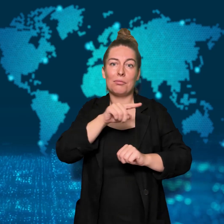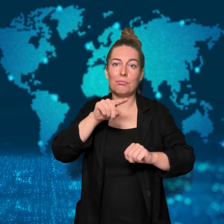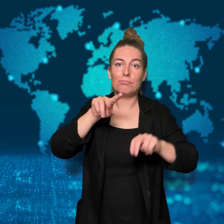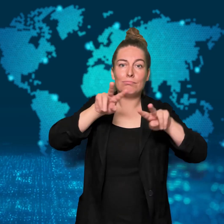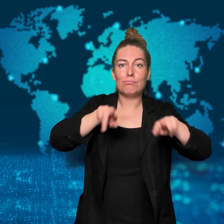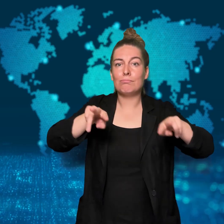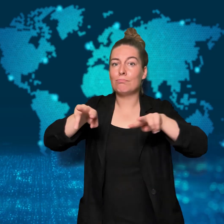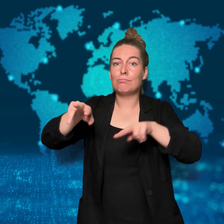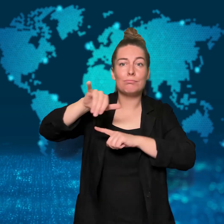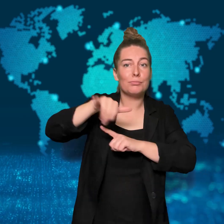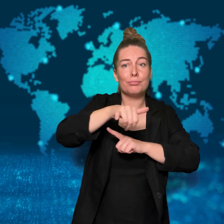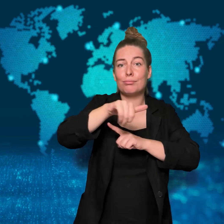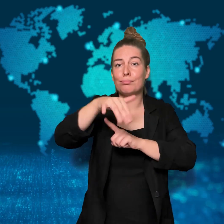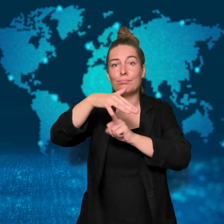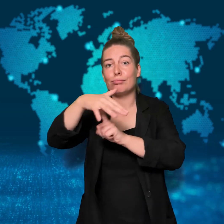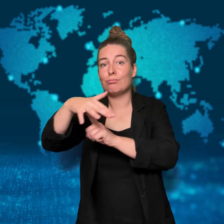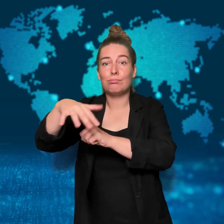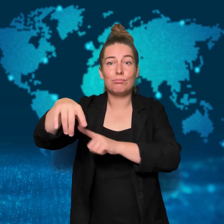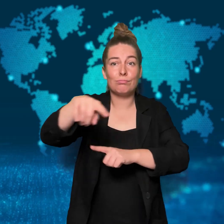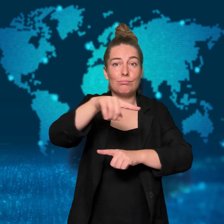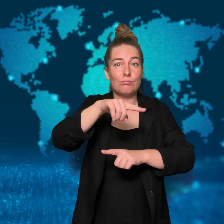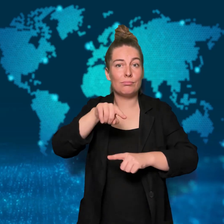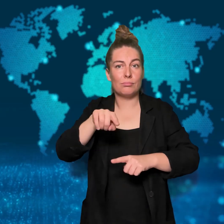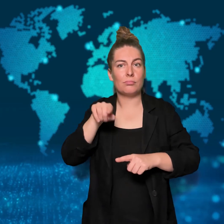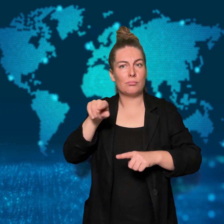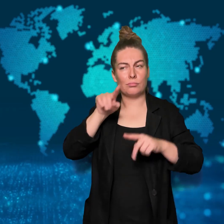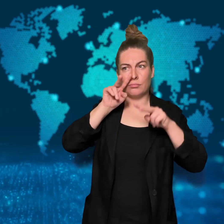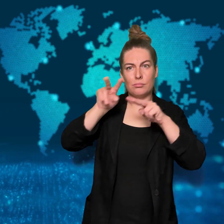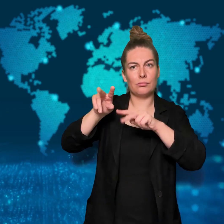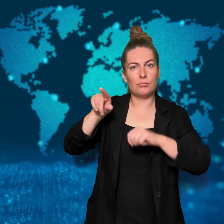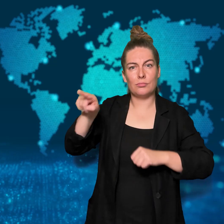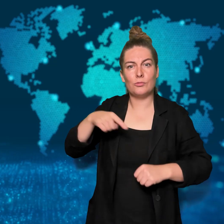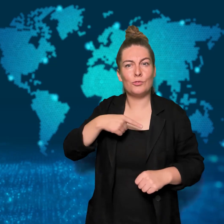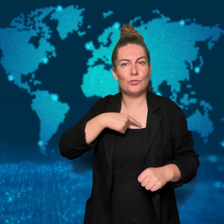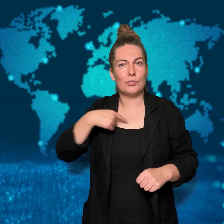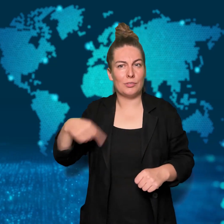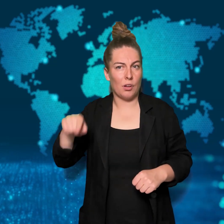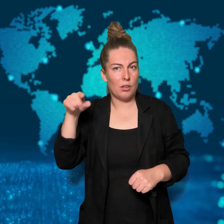He said that his country's military air crews will continue to